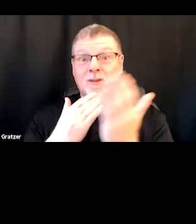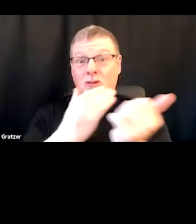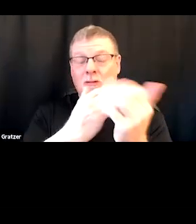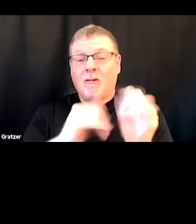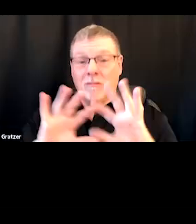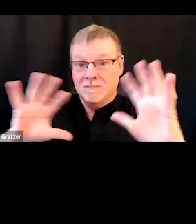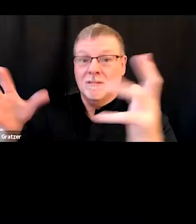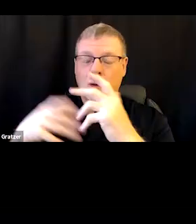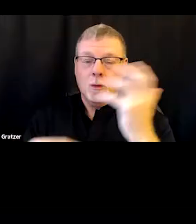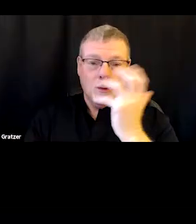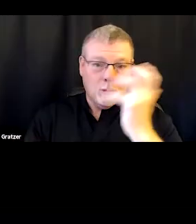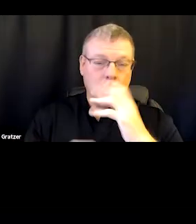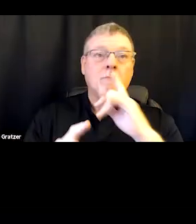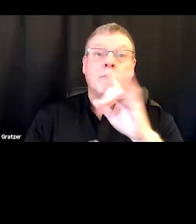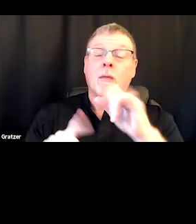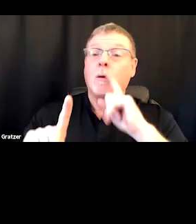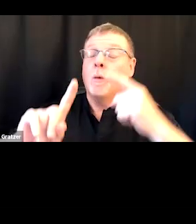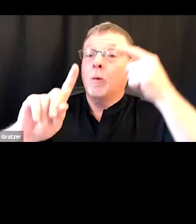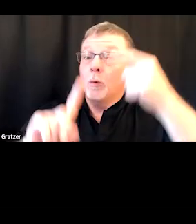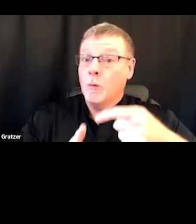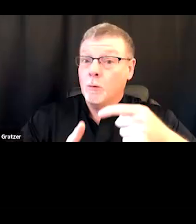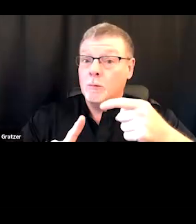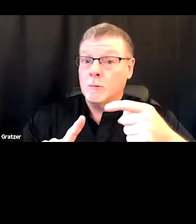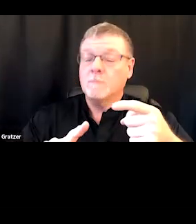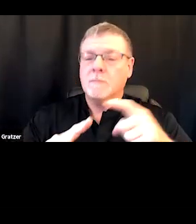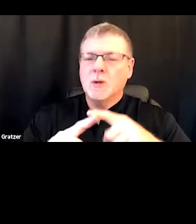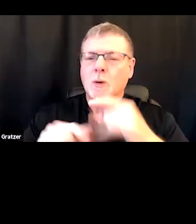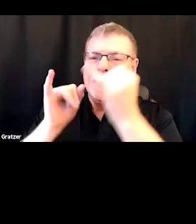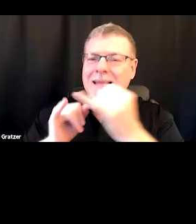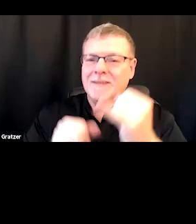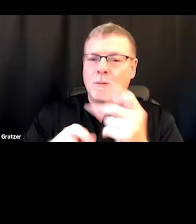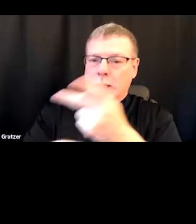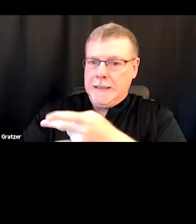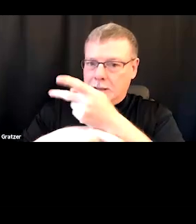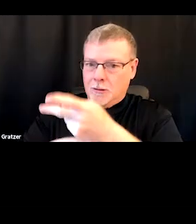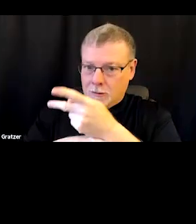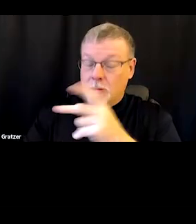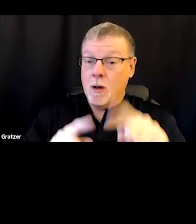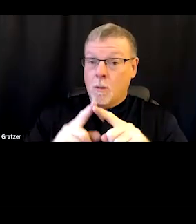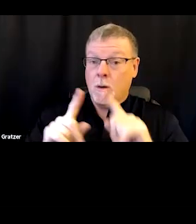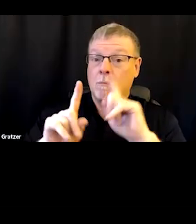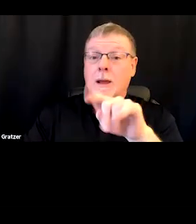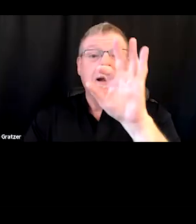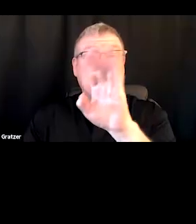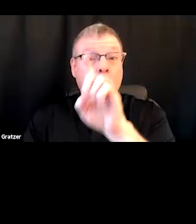The goal of this work is really to individualize care. So when we're responding to 911 calls,